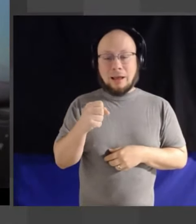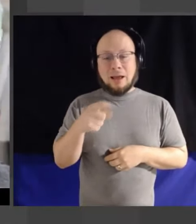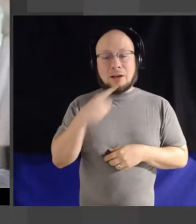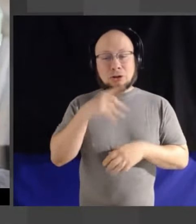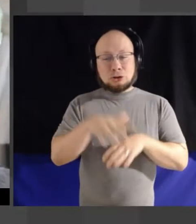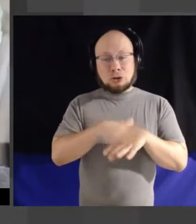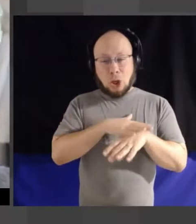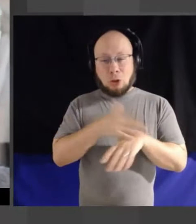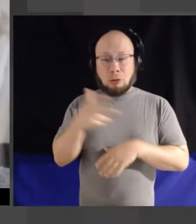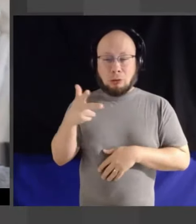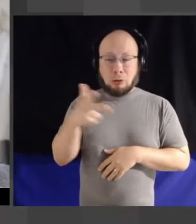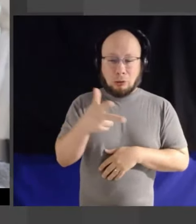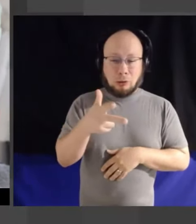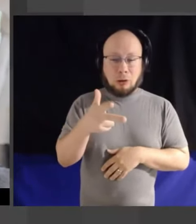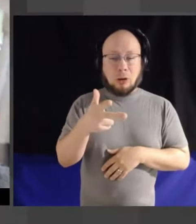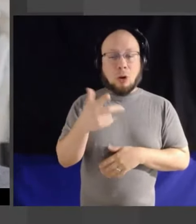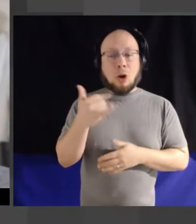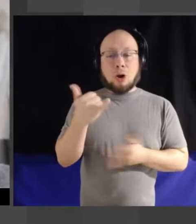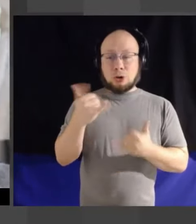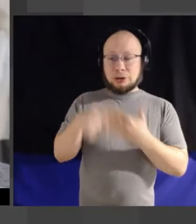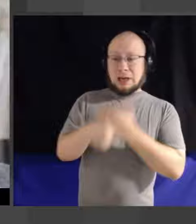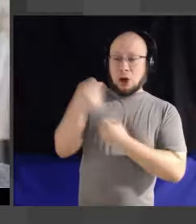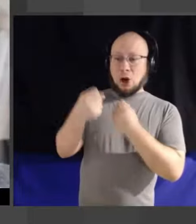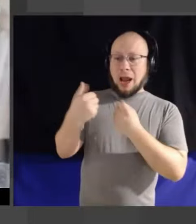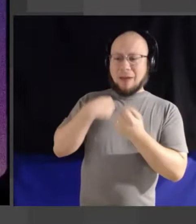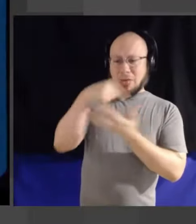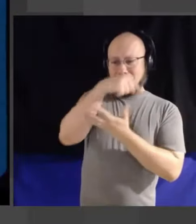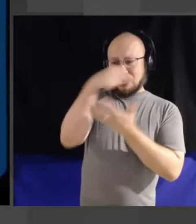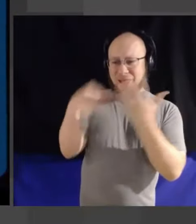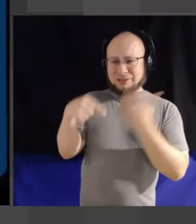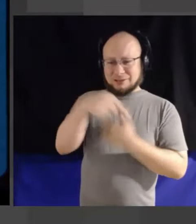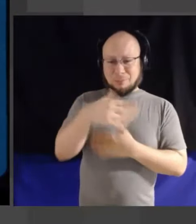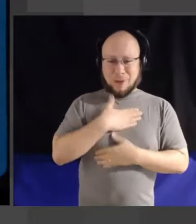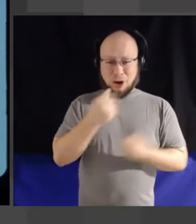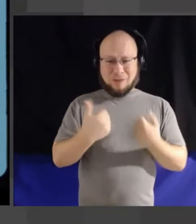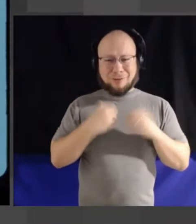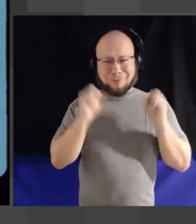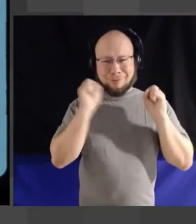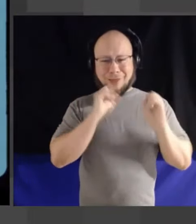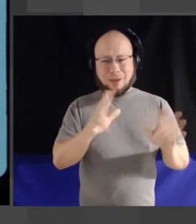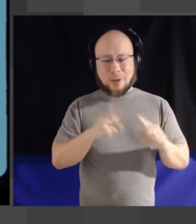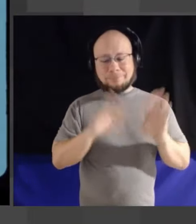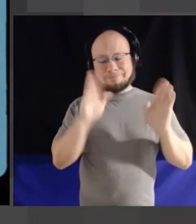RIDICULOUSLY SLOW DEFINITELY LACKING SOME OF THE MODERN COMFORTS YOU WOULD USUALLY EXPECT TO FIND IN A CAR THESE